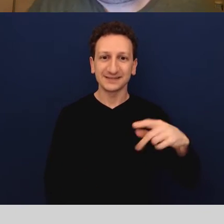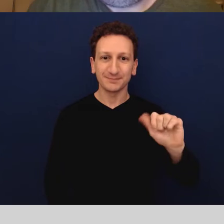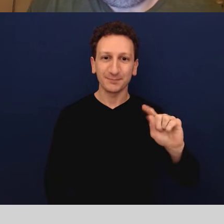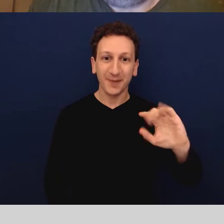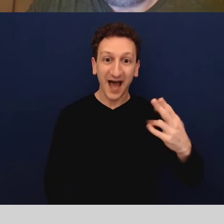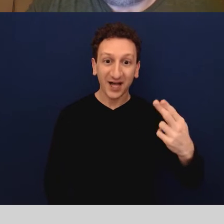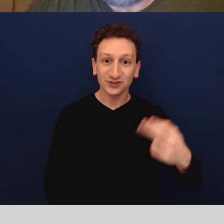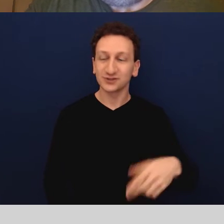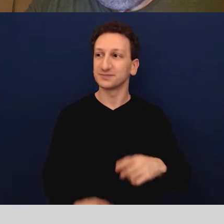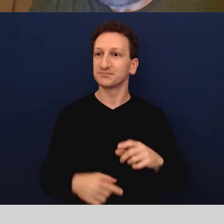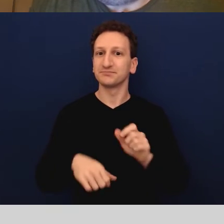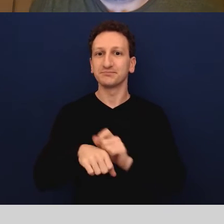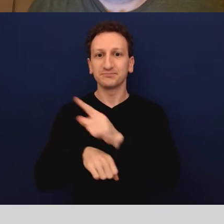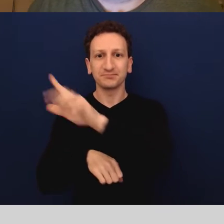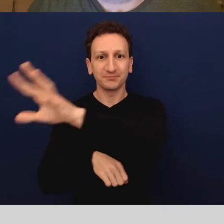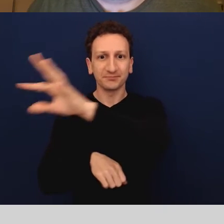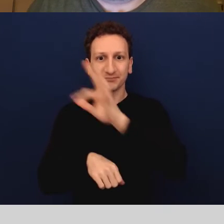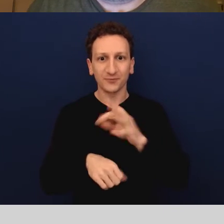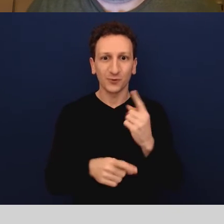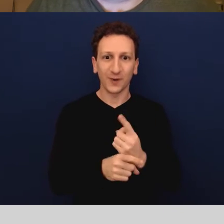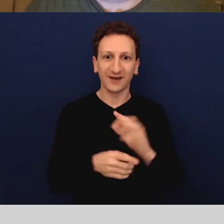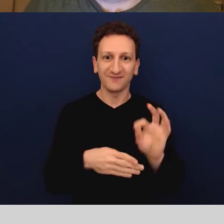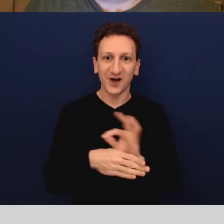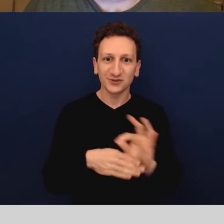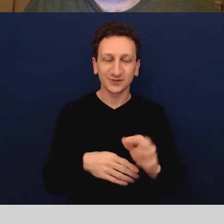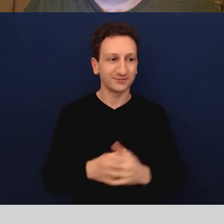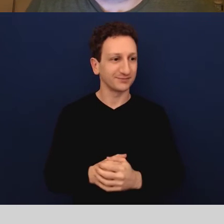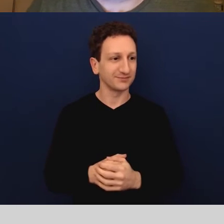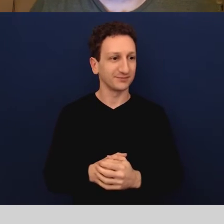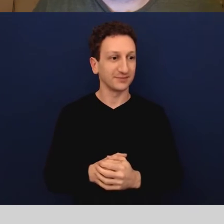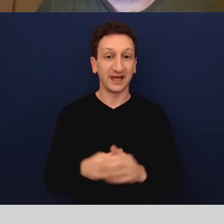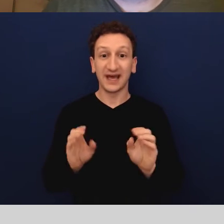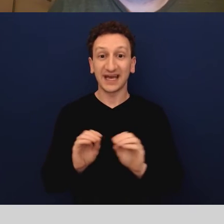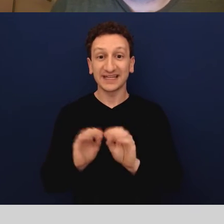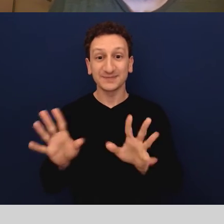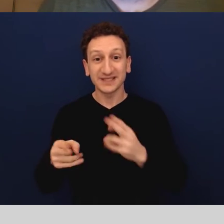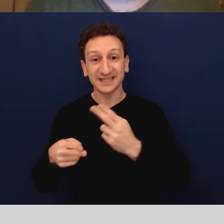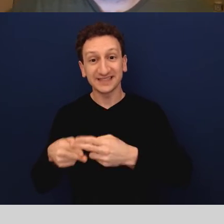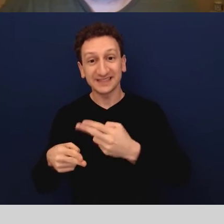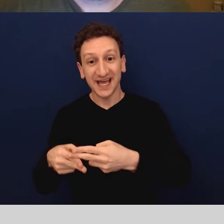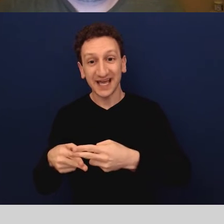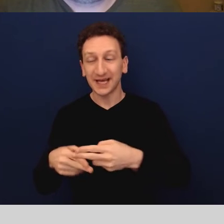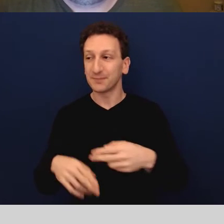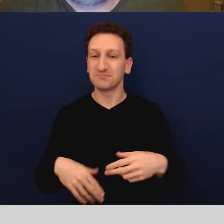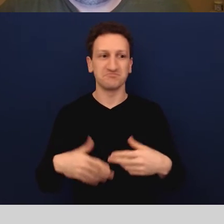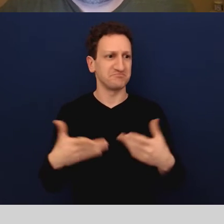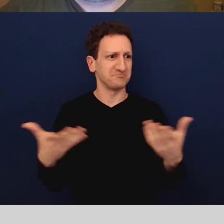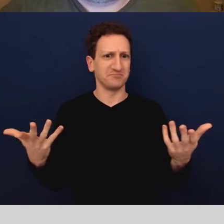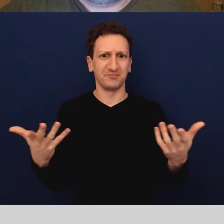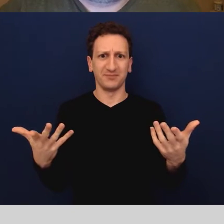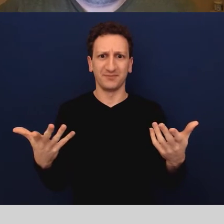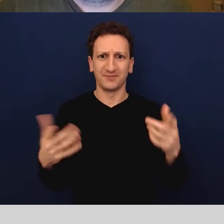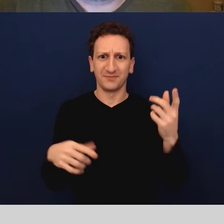We have explicit name when we want to call the specific function. So what else would we need?